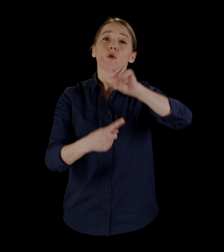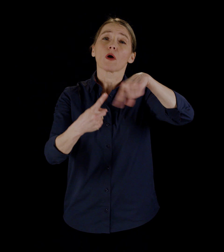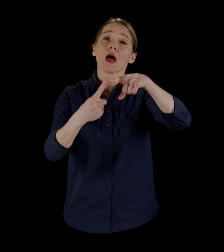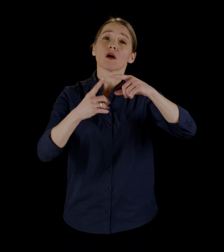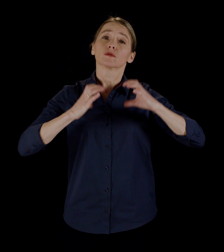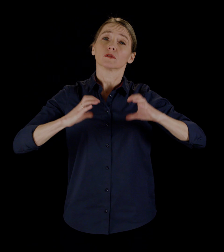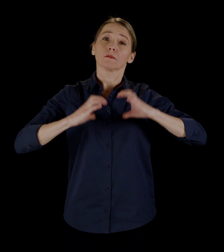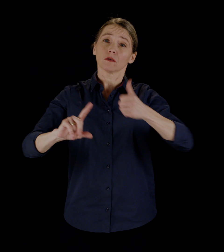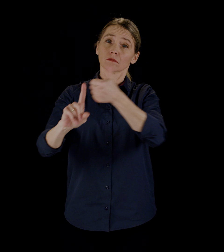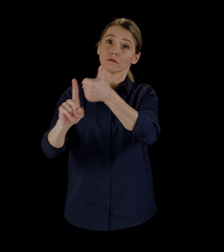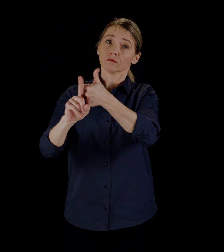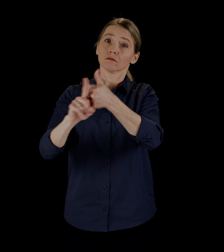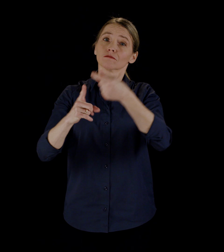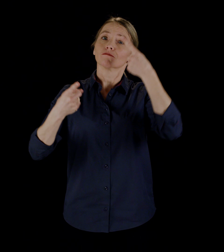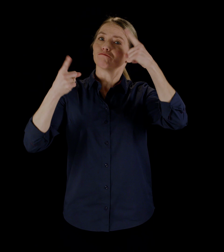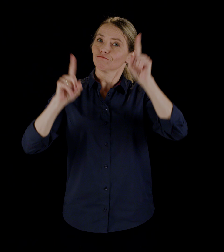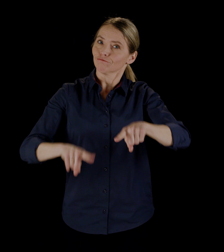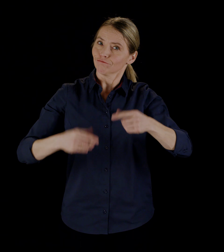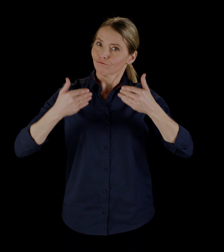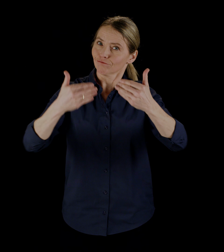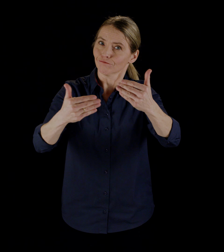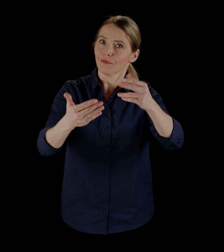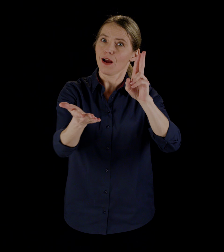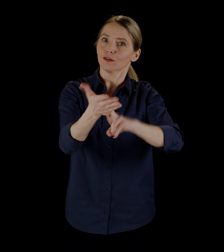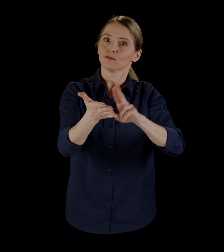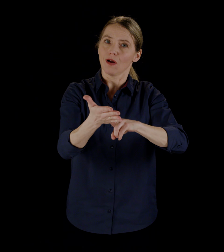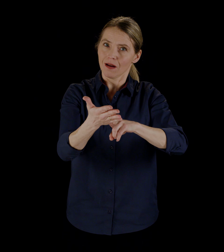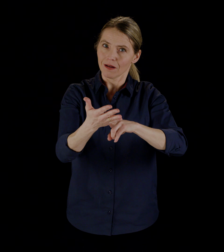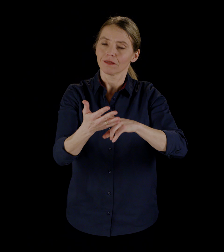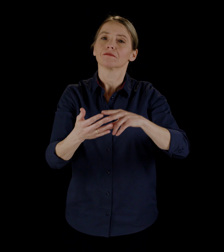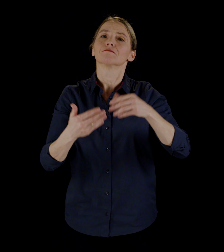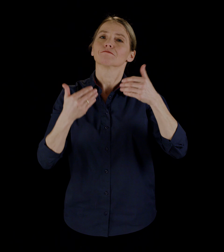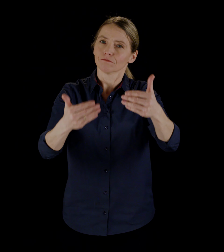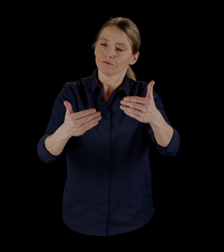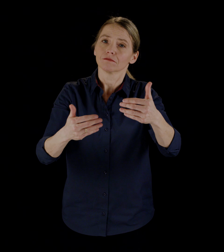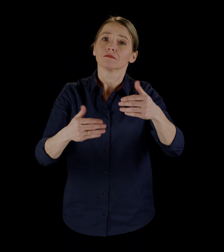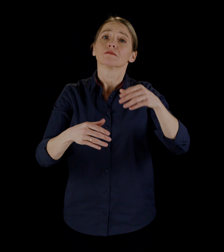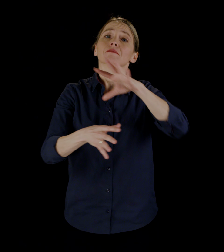When a customer agrees to a contract that includes an early cancellation fee, they are